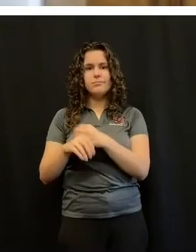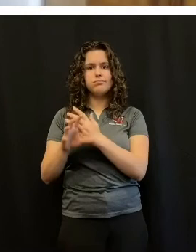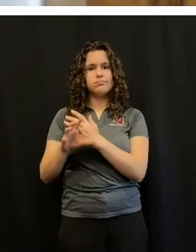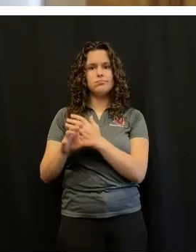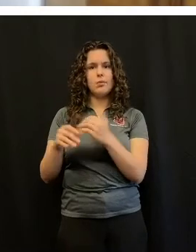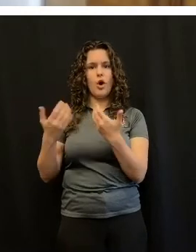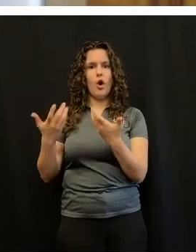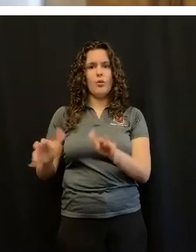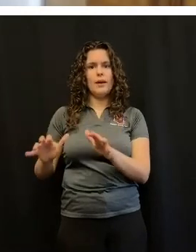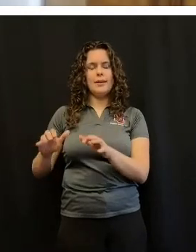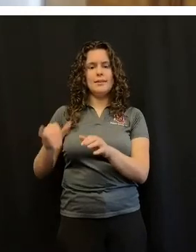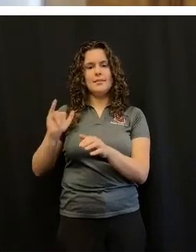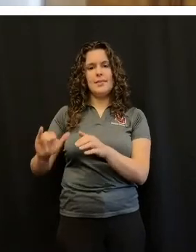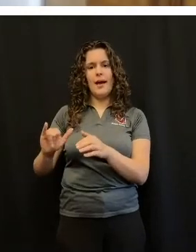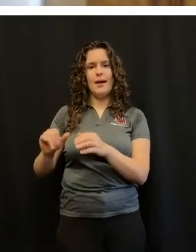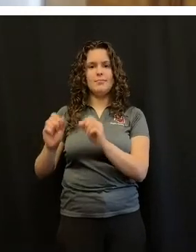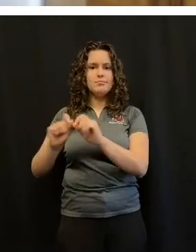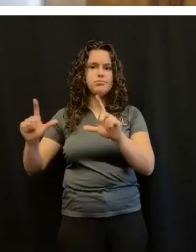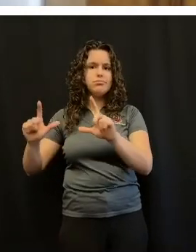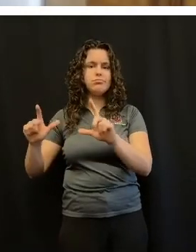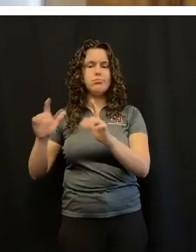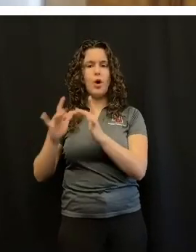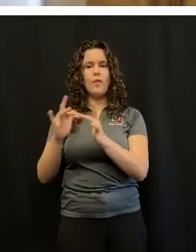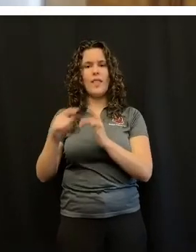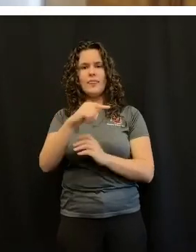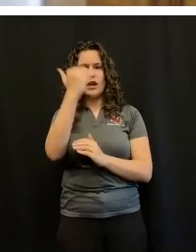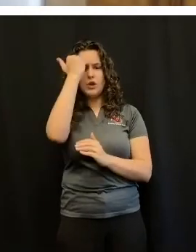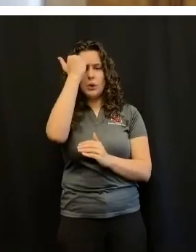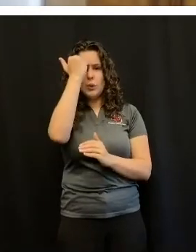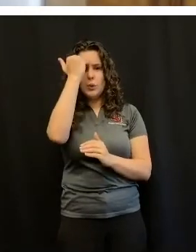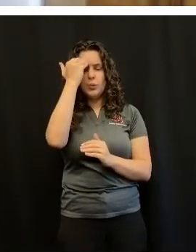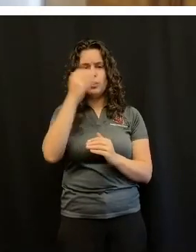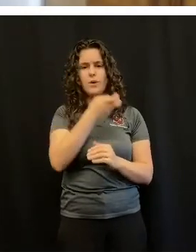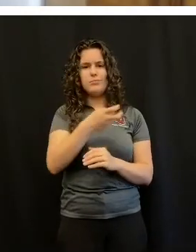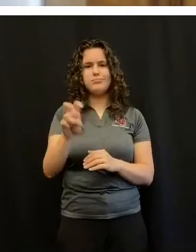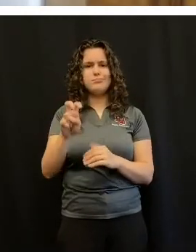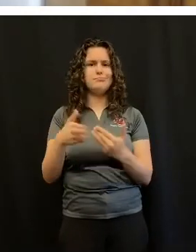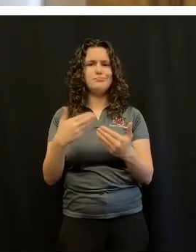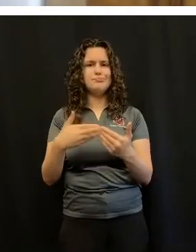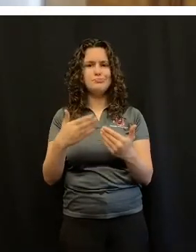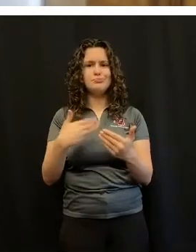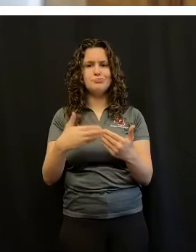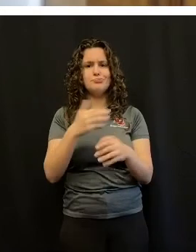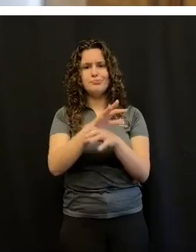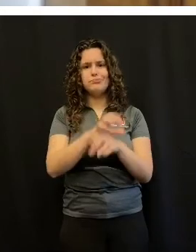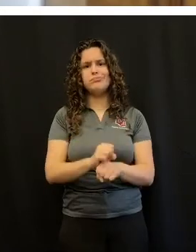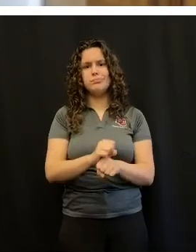and as a result were better able to make that adjustment. And that's been a great advantage